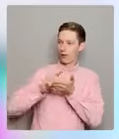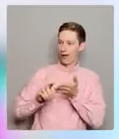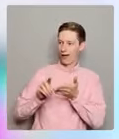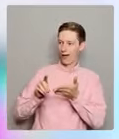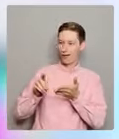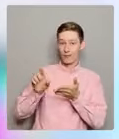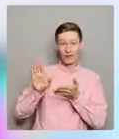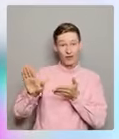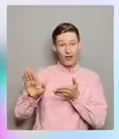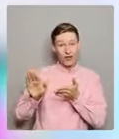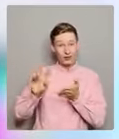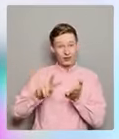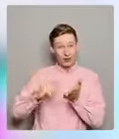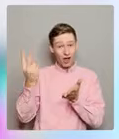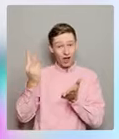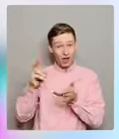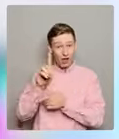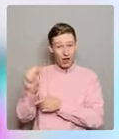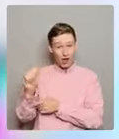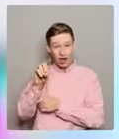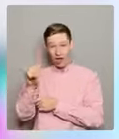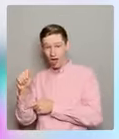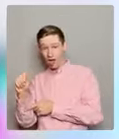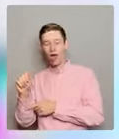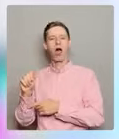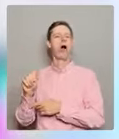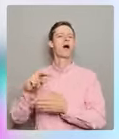excluding them from, you know, progressing further. Yeah, exactly. I think there will always be combinations